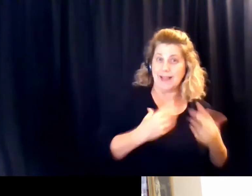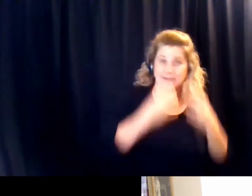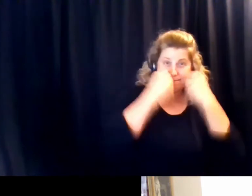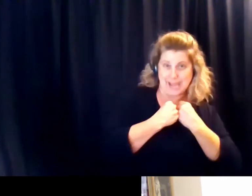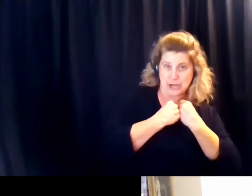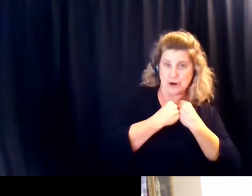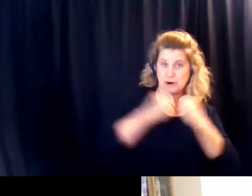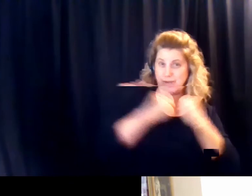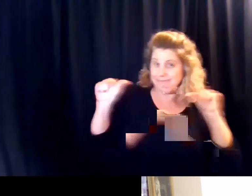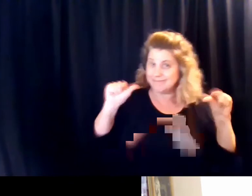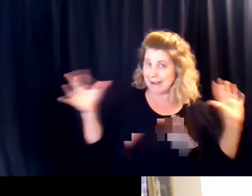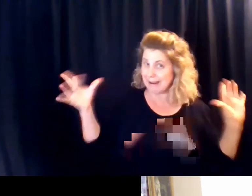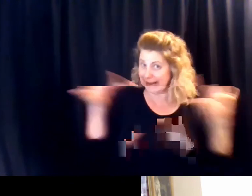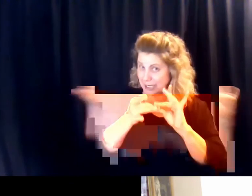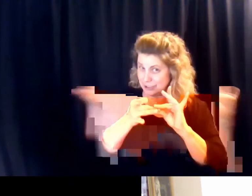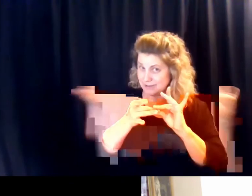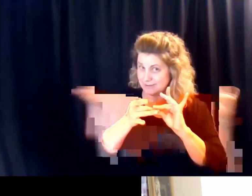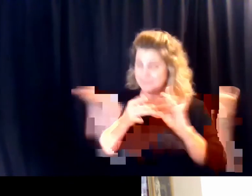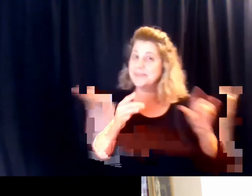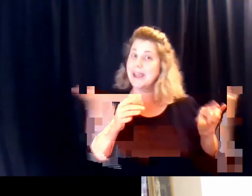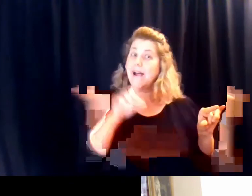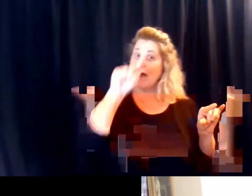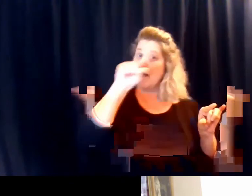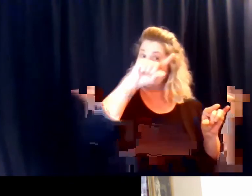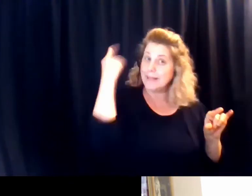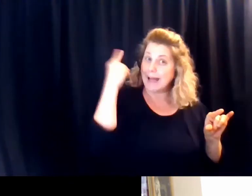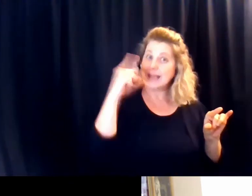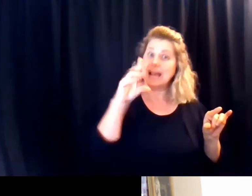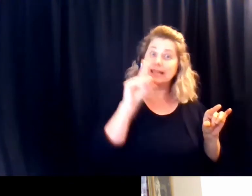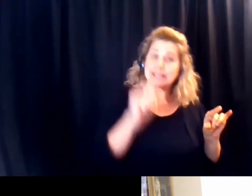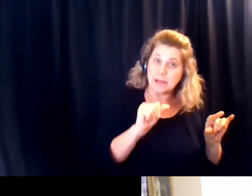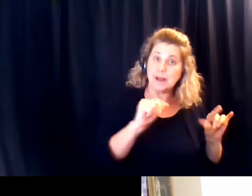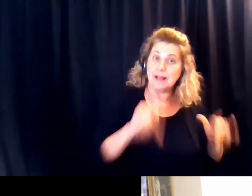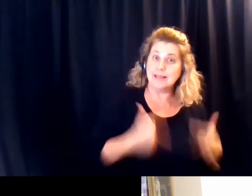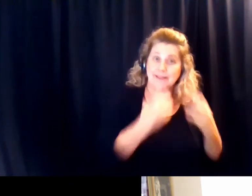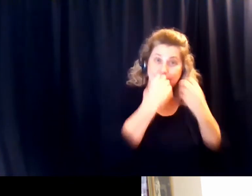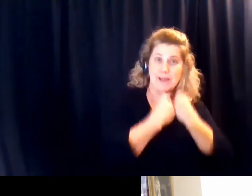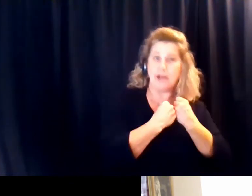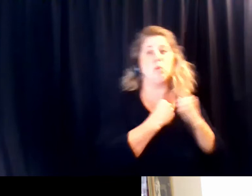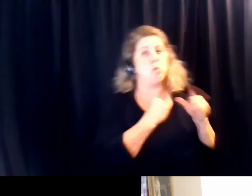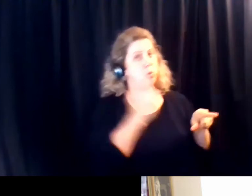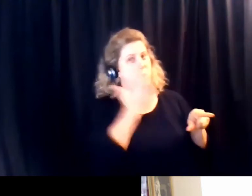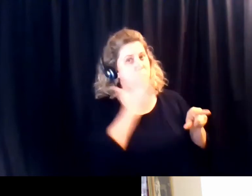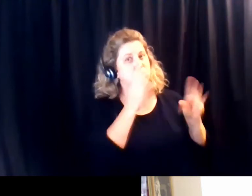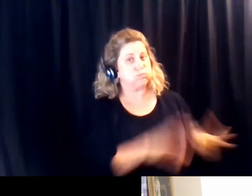Judith Heumann: Many of them have what is being called underlying condition and underlying conditions are disabilities.